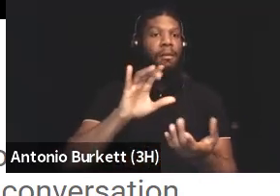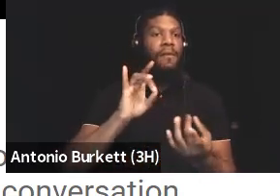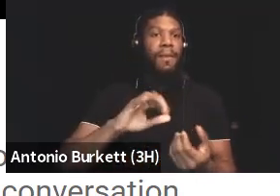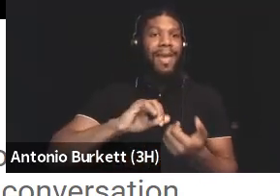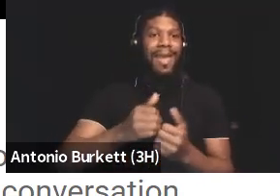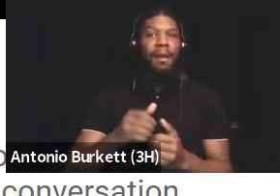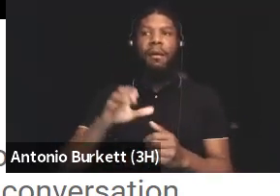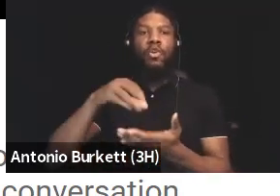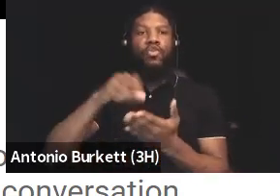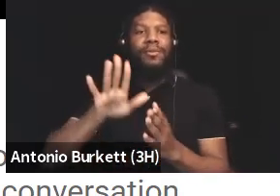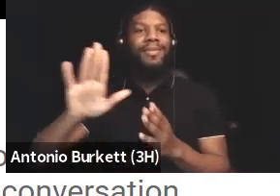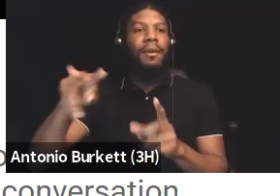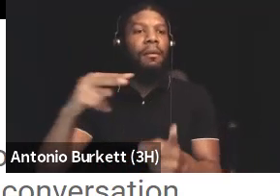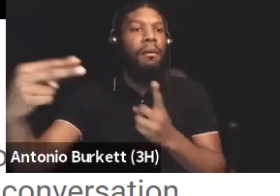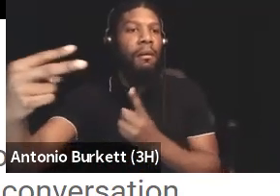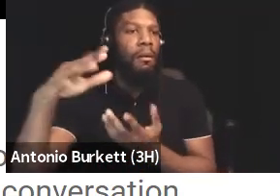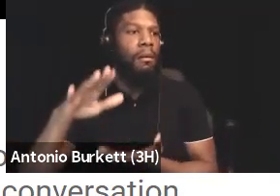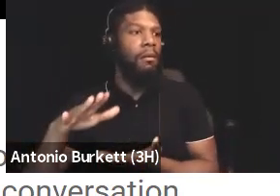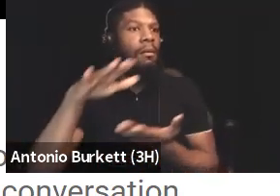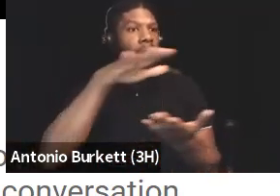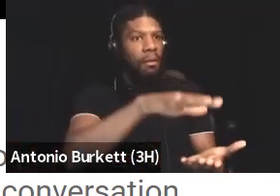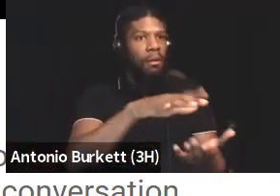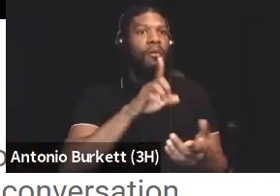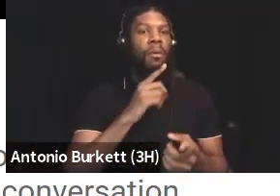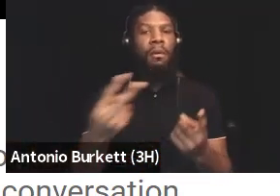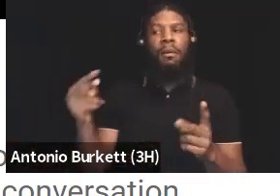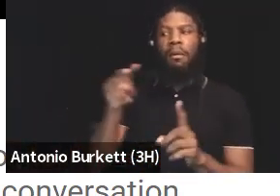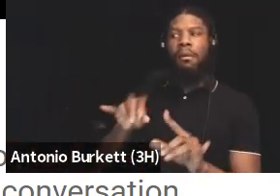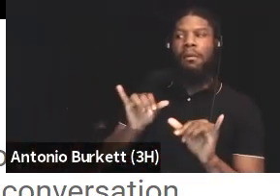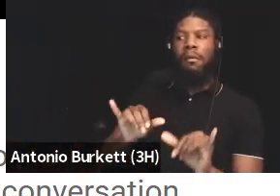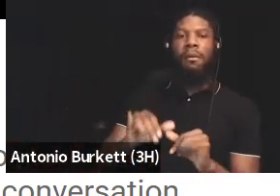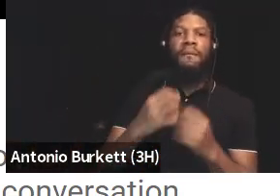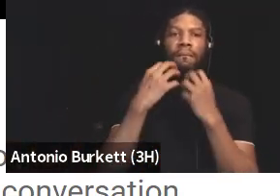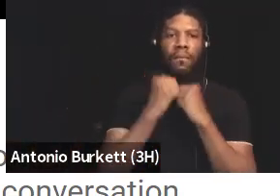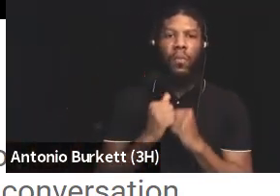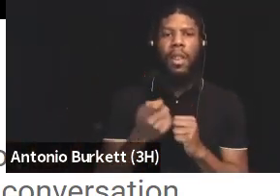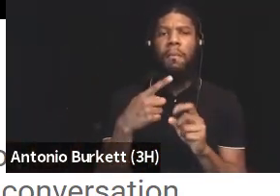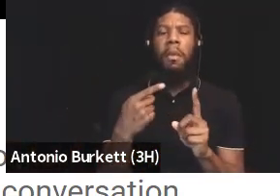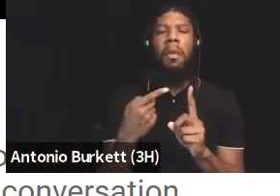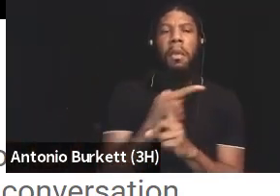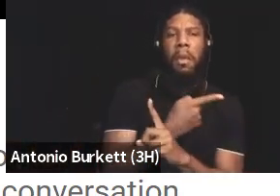valuable, right? It's a slightly different take on what we were talking about. So I think that's